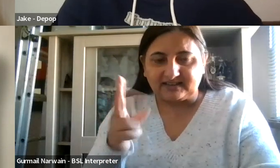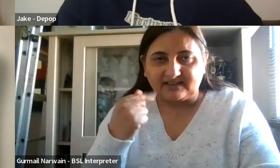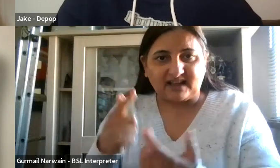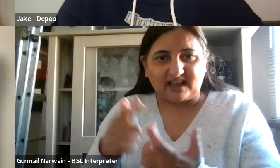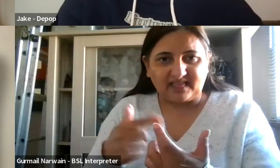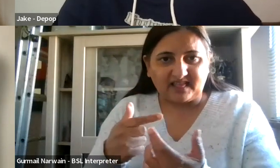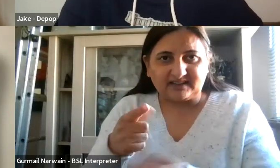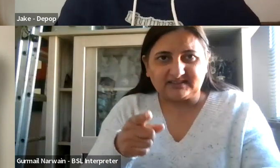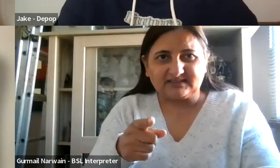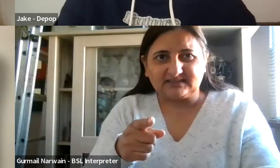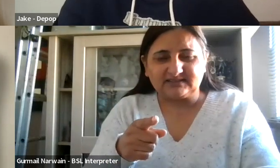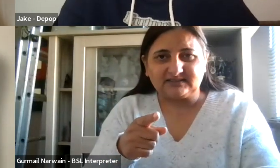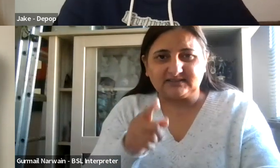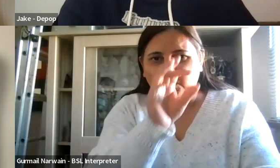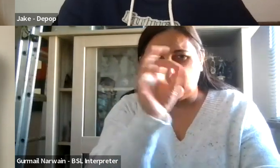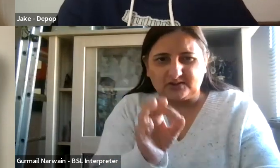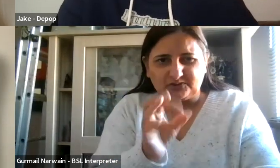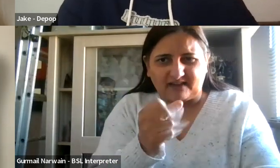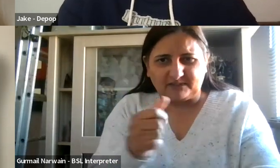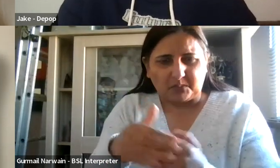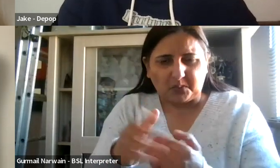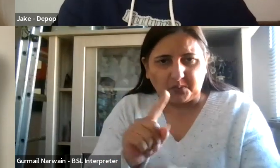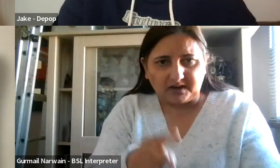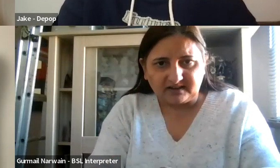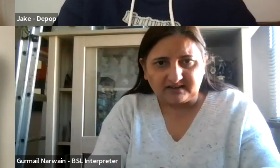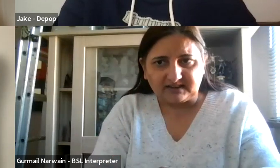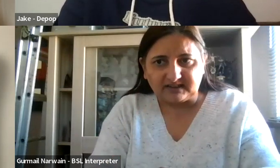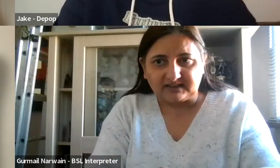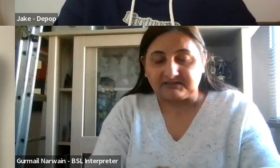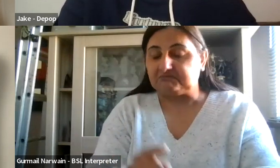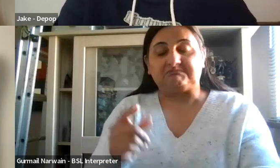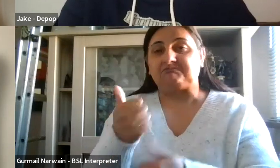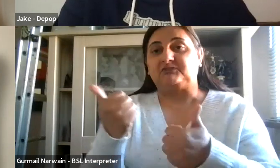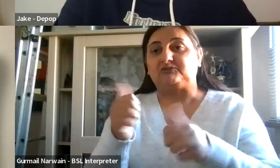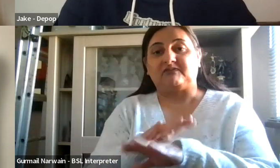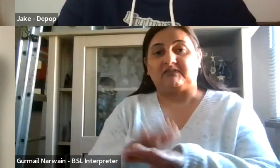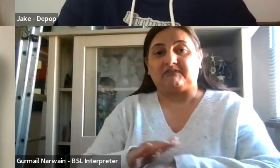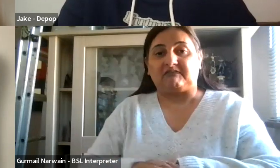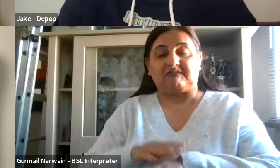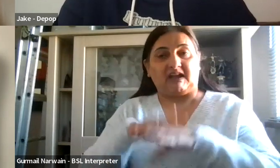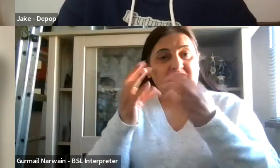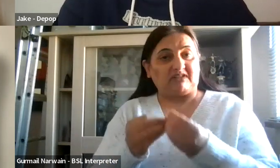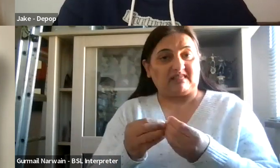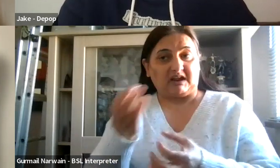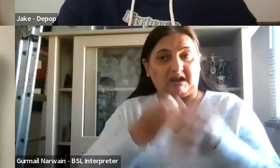in the but I think we've we've covered a lot of a lot of things that have come up in that.